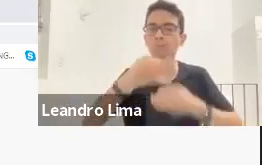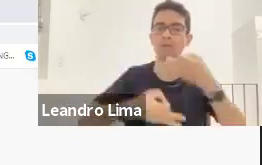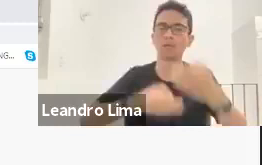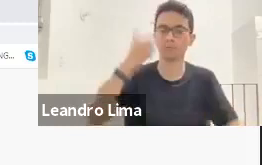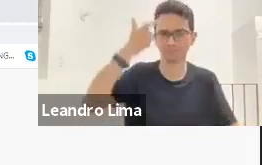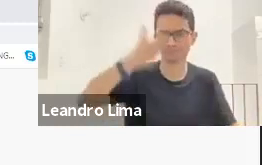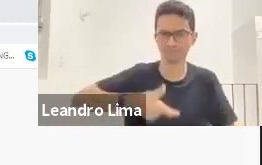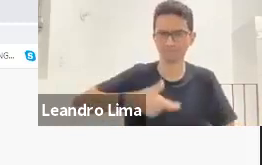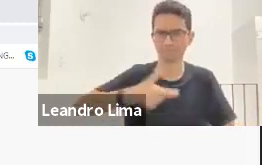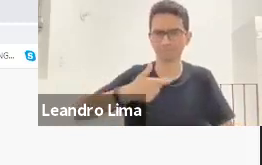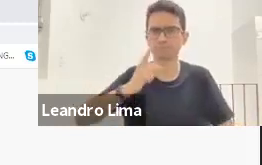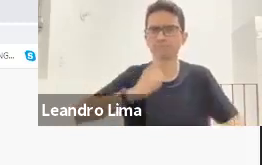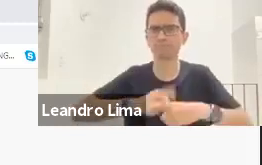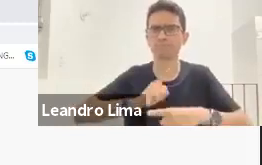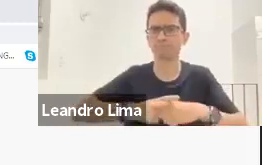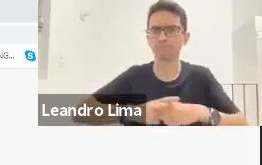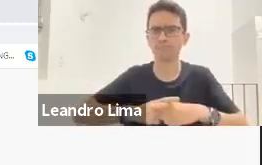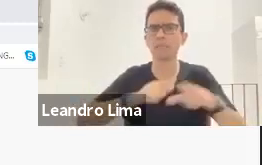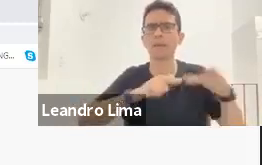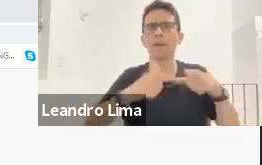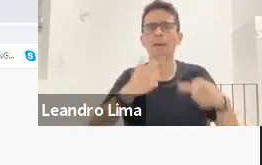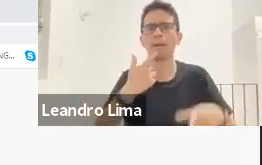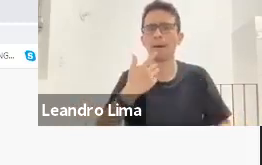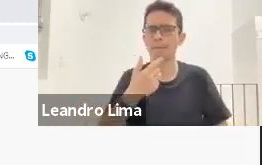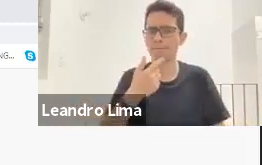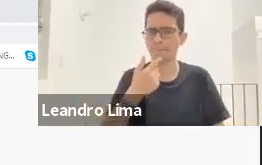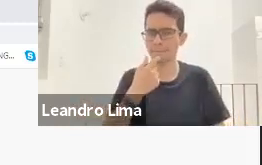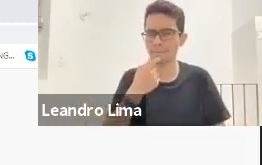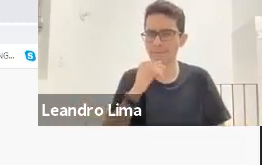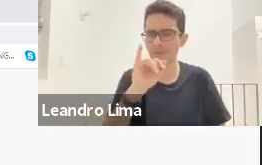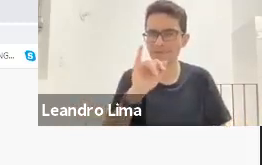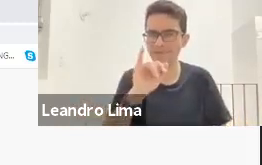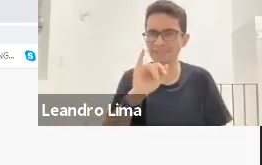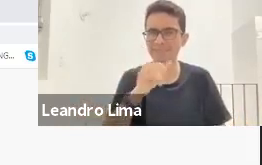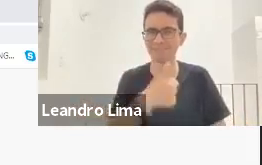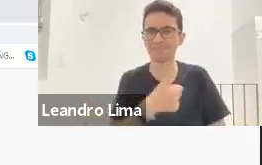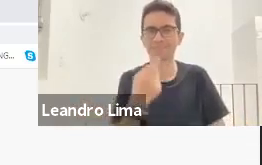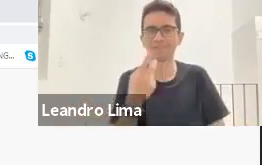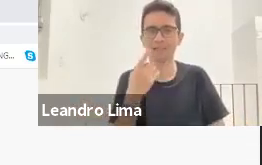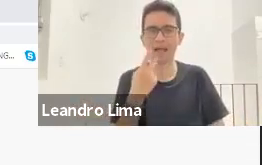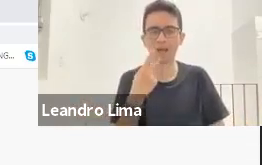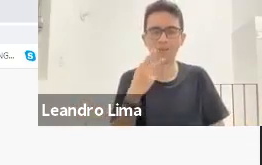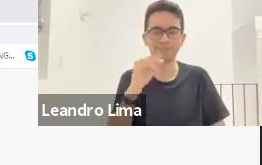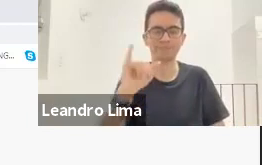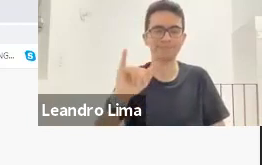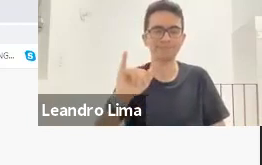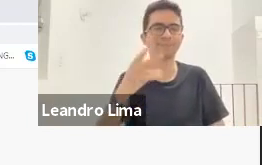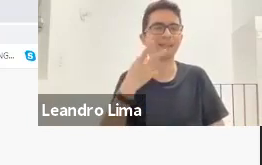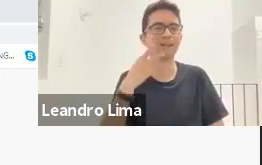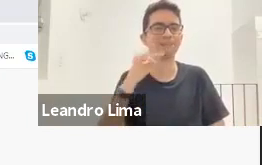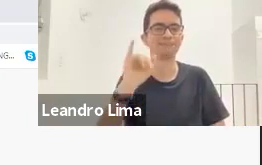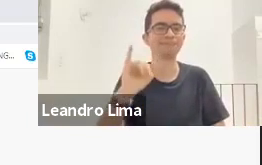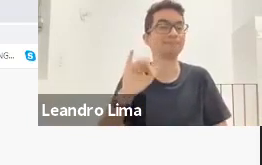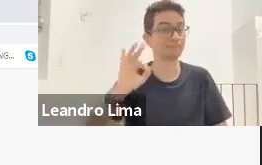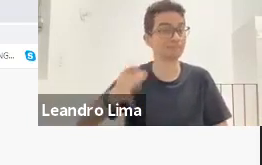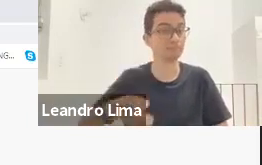in. in, to get a very small part of this to get a very small part of this mammoth. texts production II, II texts production II, II II generate